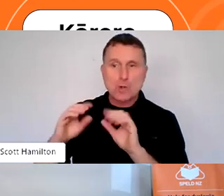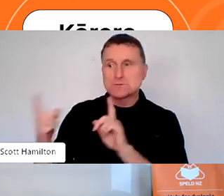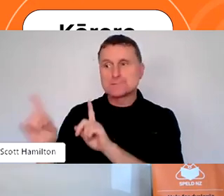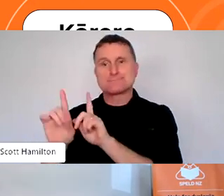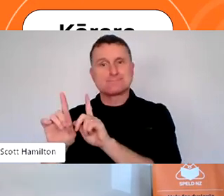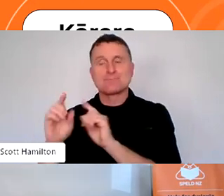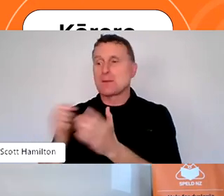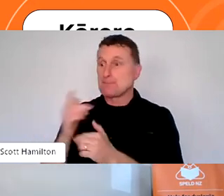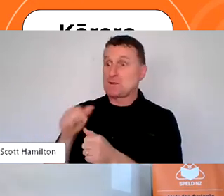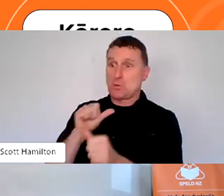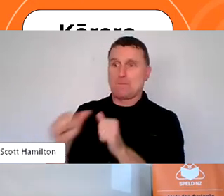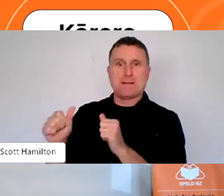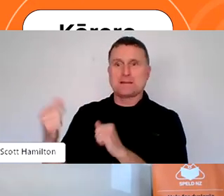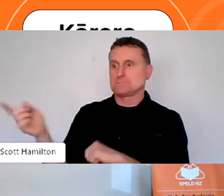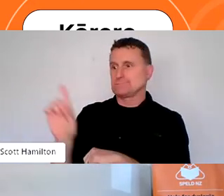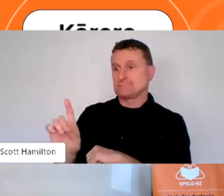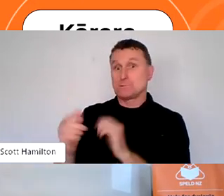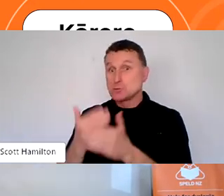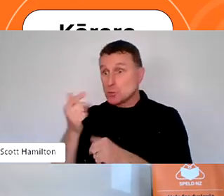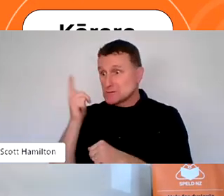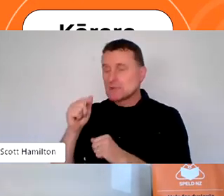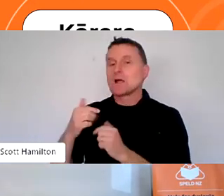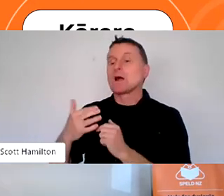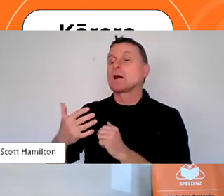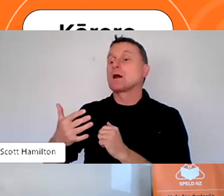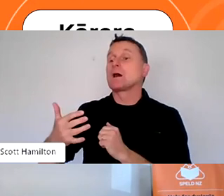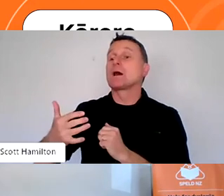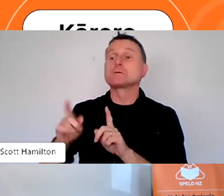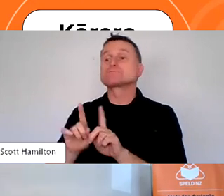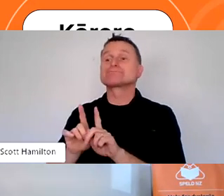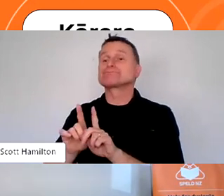start in the classroom so we don't lose them. Because that's the other